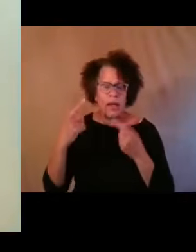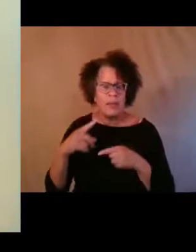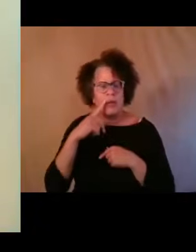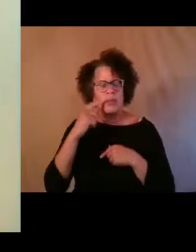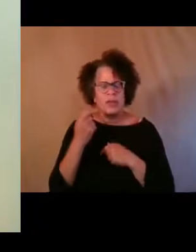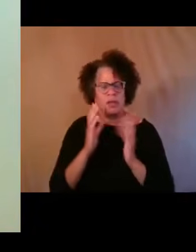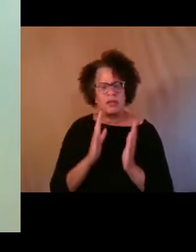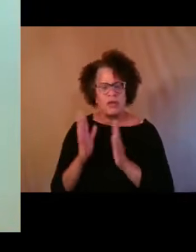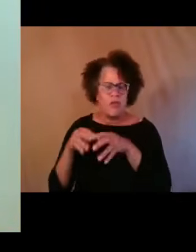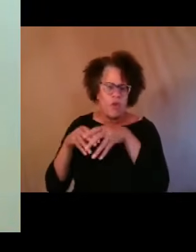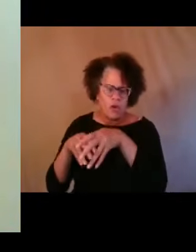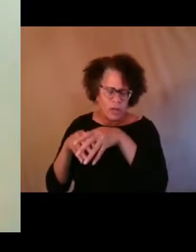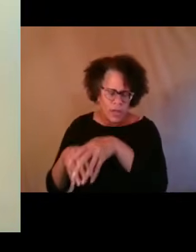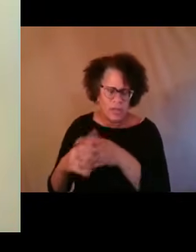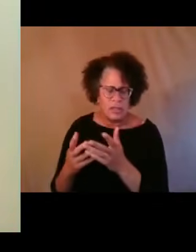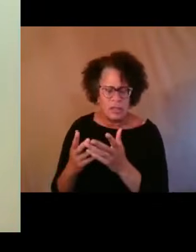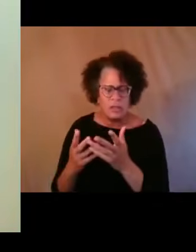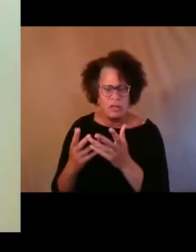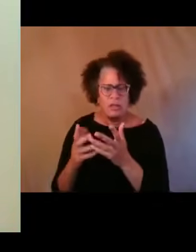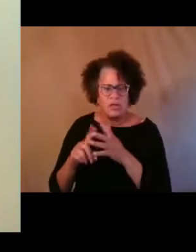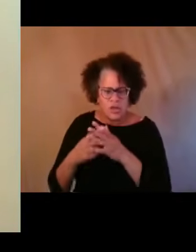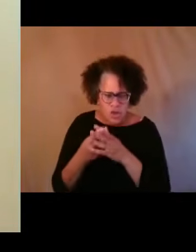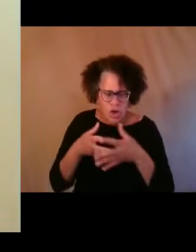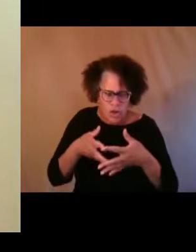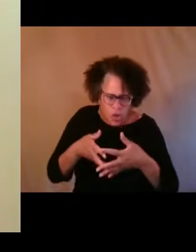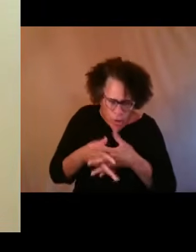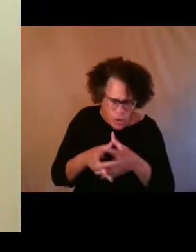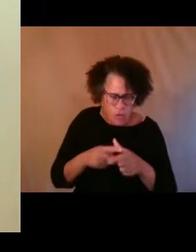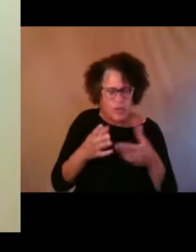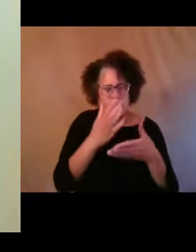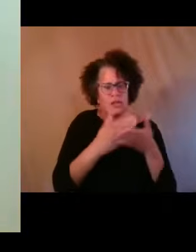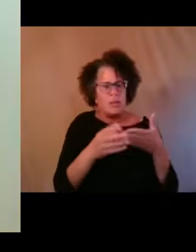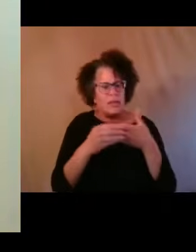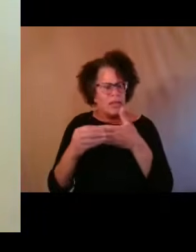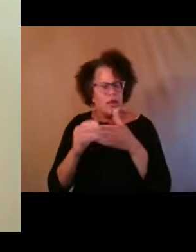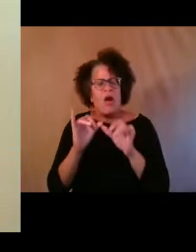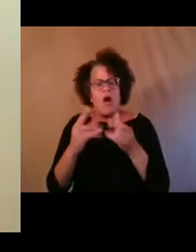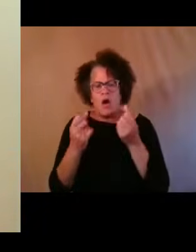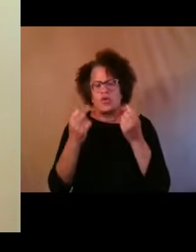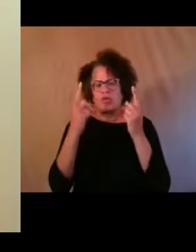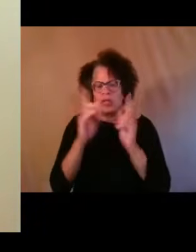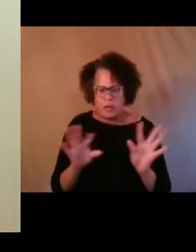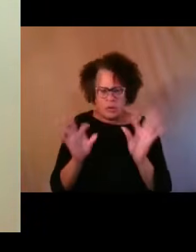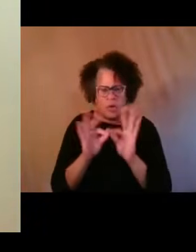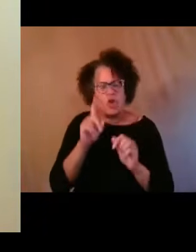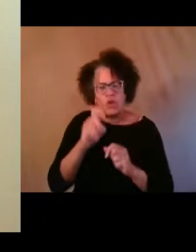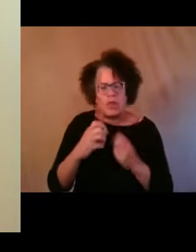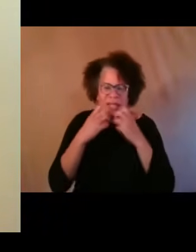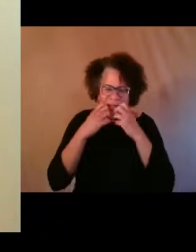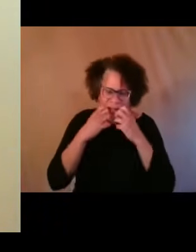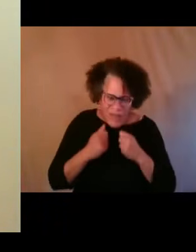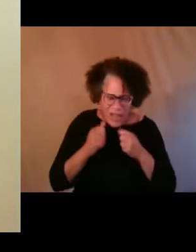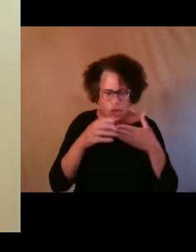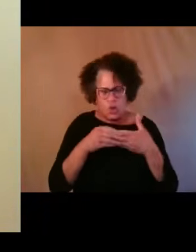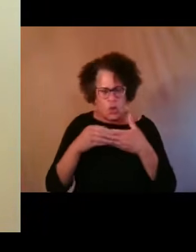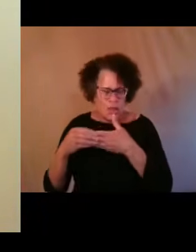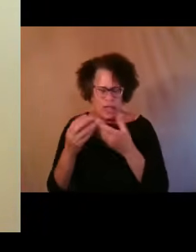starting at the grassroots and having leaders who understand that you need a values-led strategy.